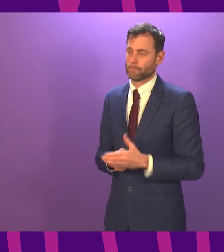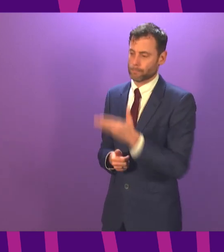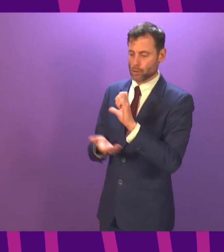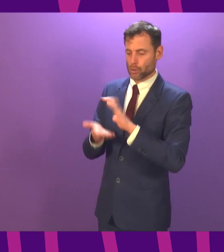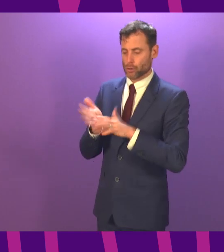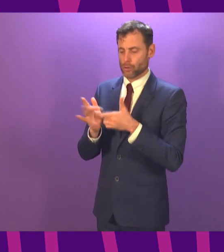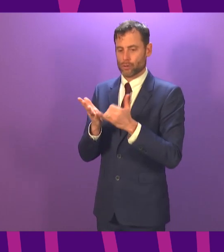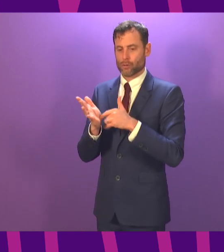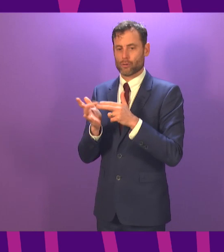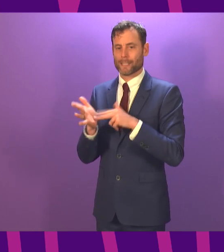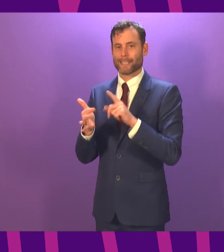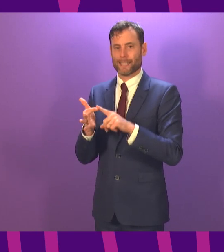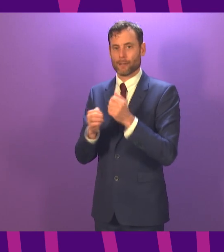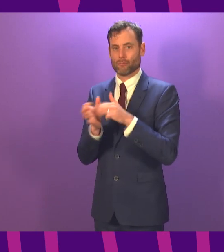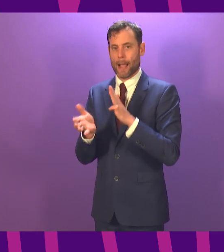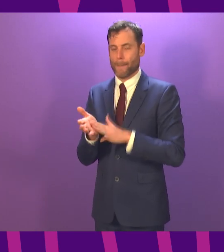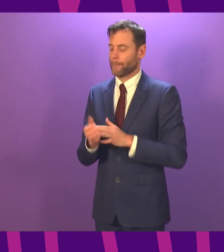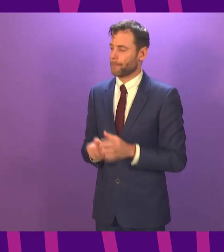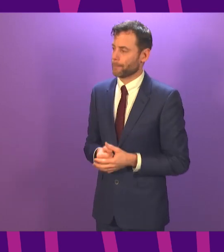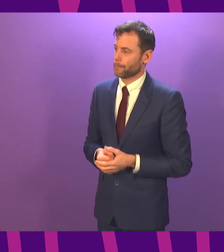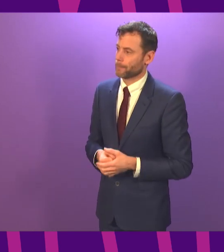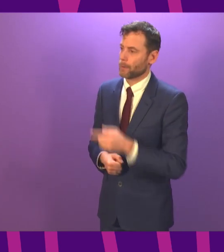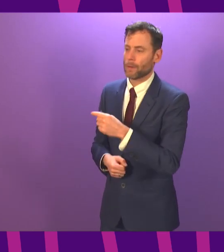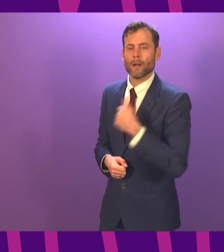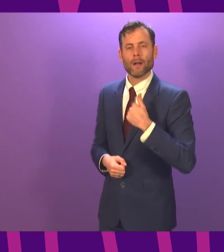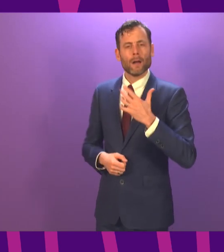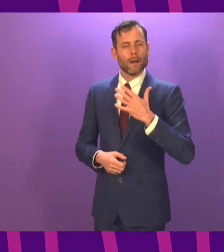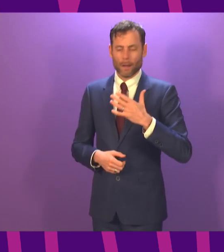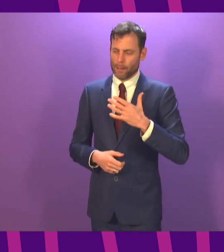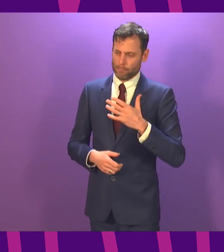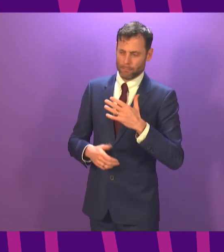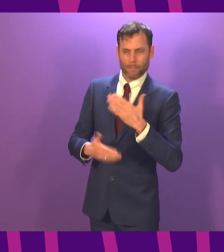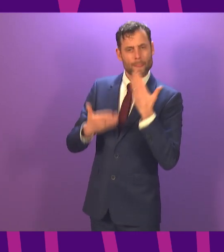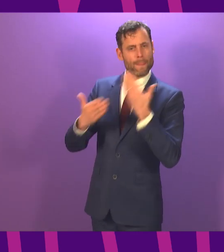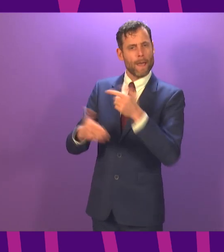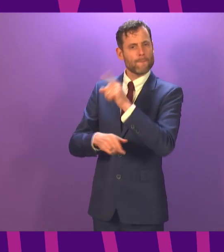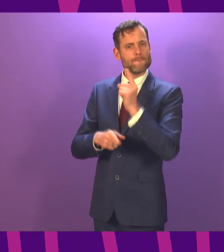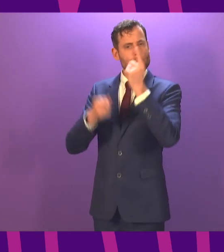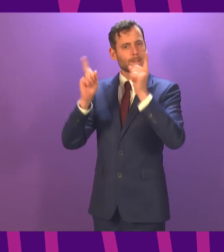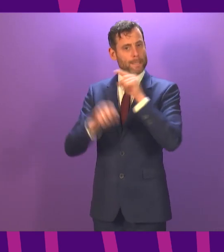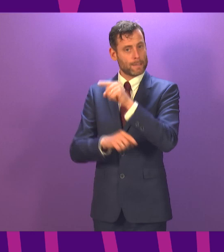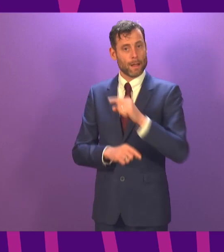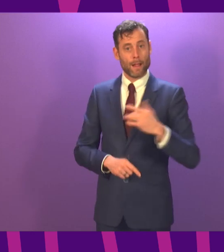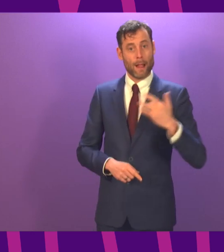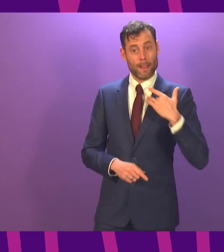Christine Grahame (Midlothian South, Tweeddale and Lauderdale) (SNP): I thank the First Minister for making it clear that, for people who live in the eastern Borders,